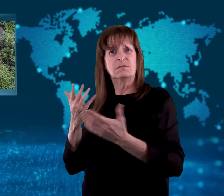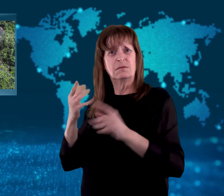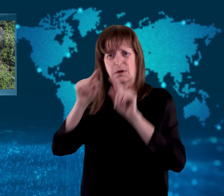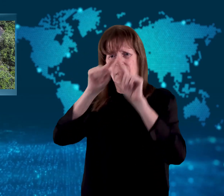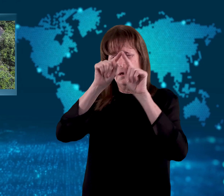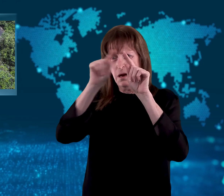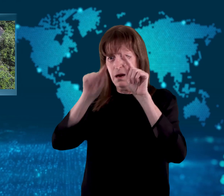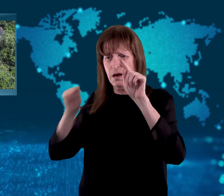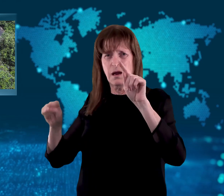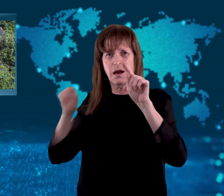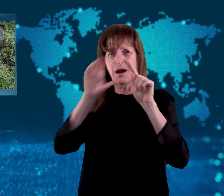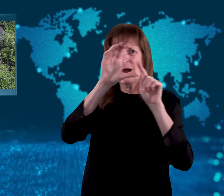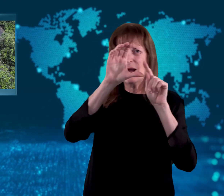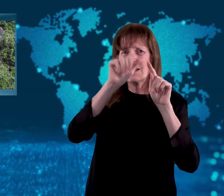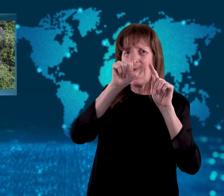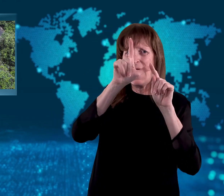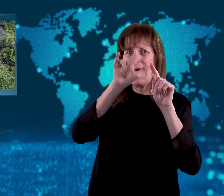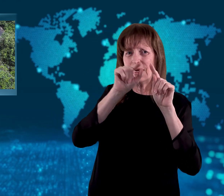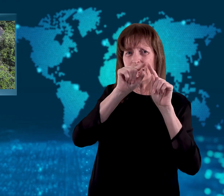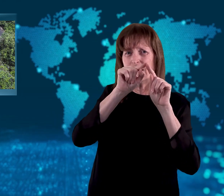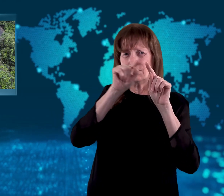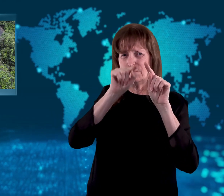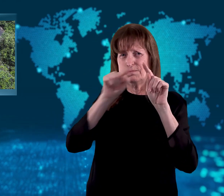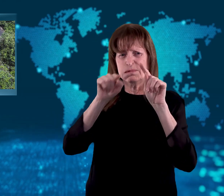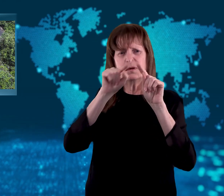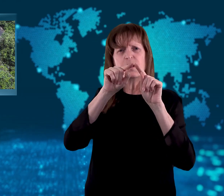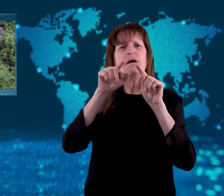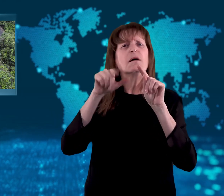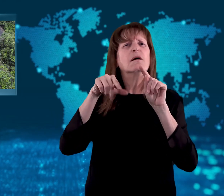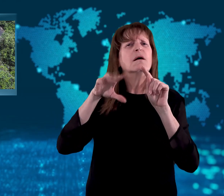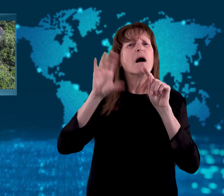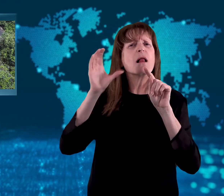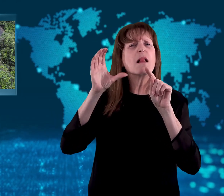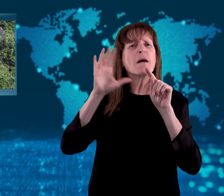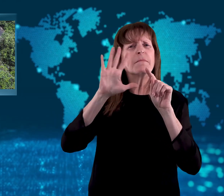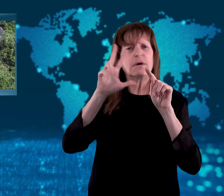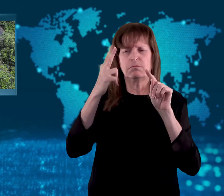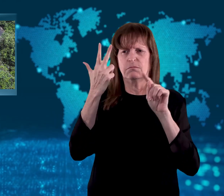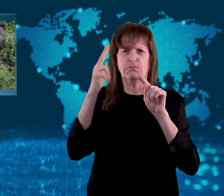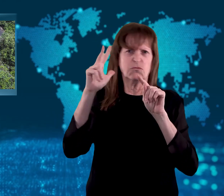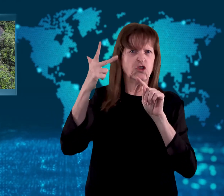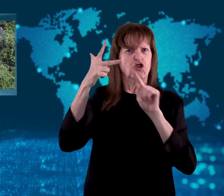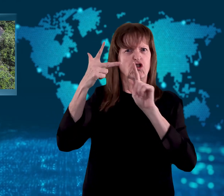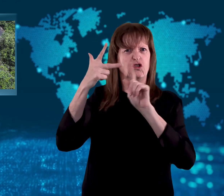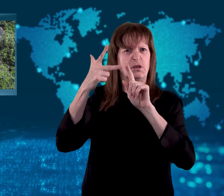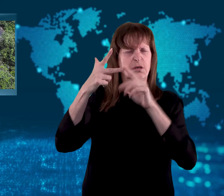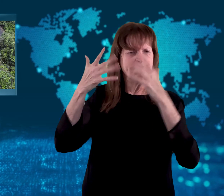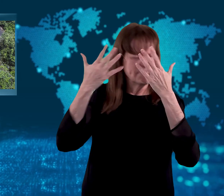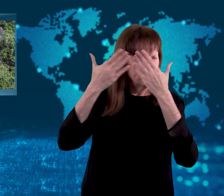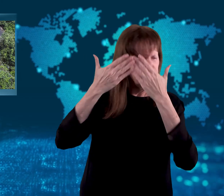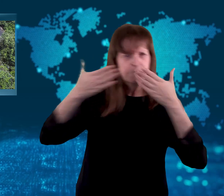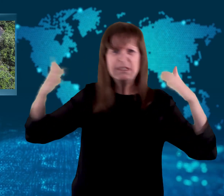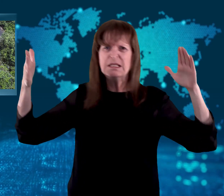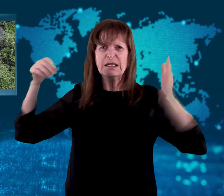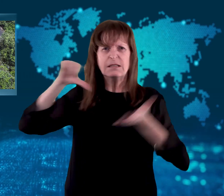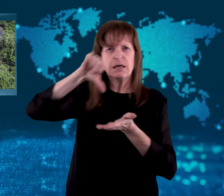The landslide took place between two villages about 230 kilometers northwest of